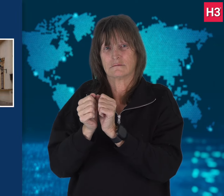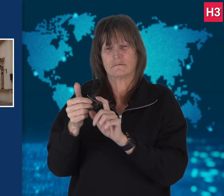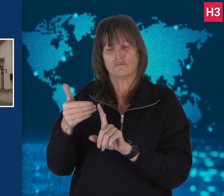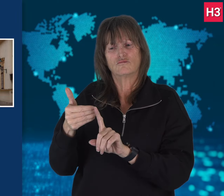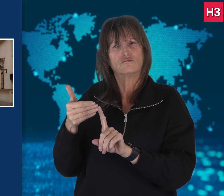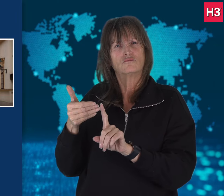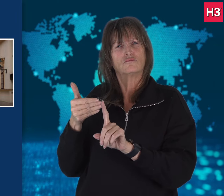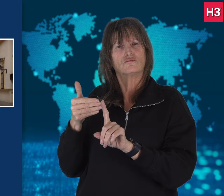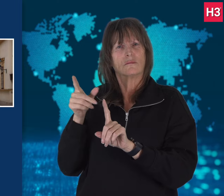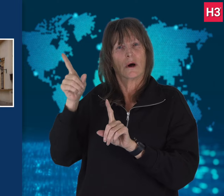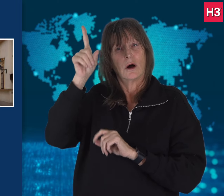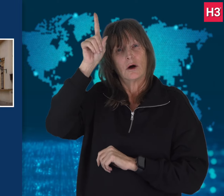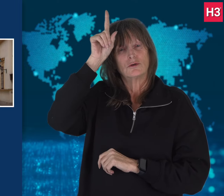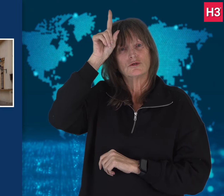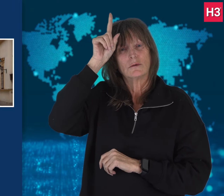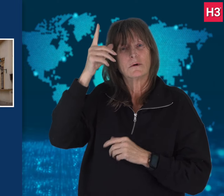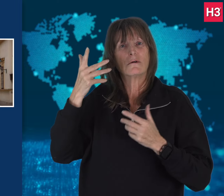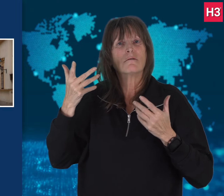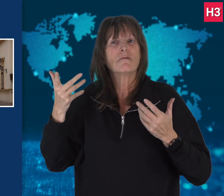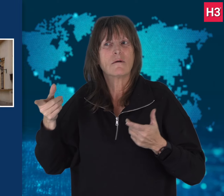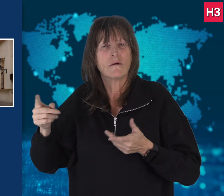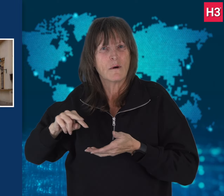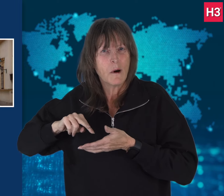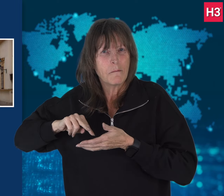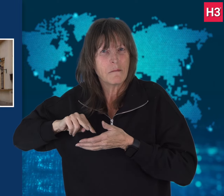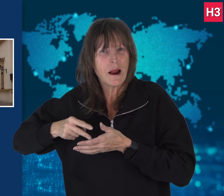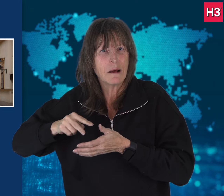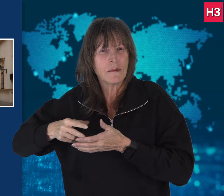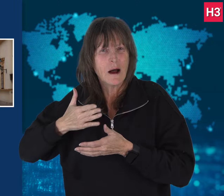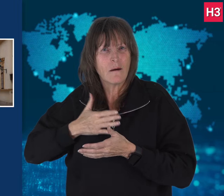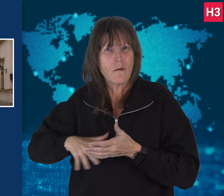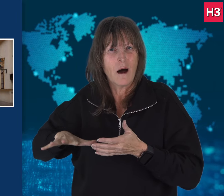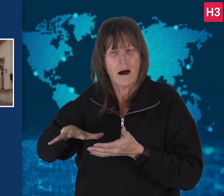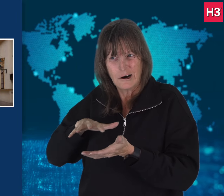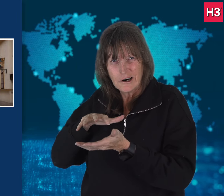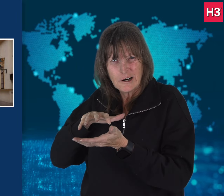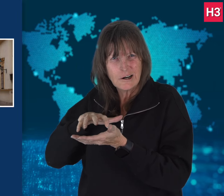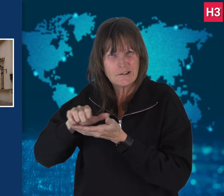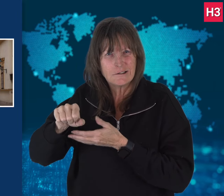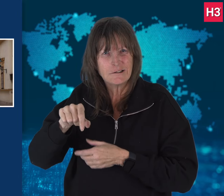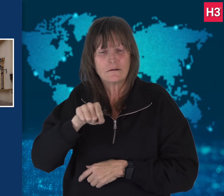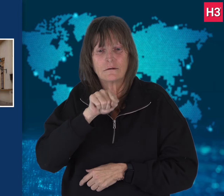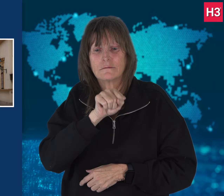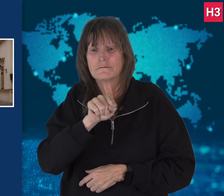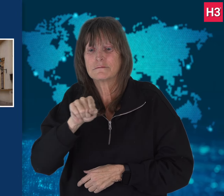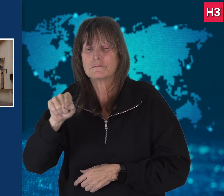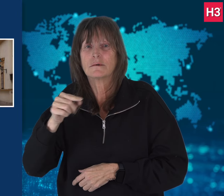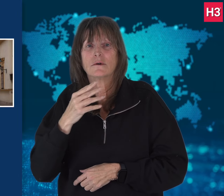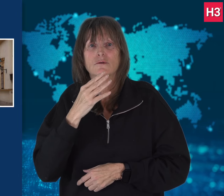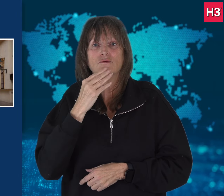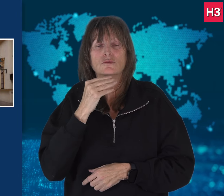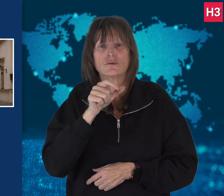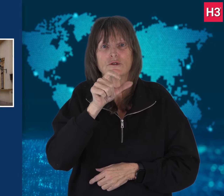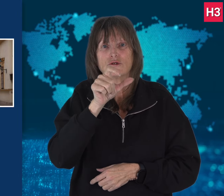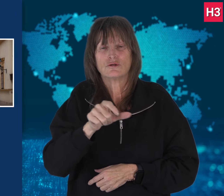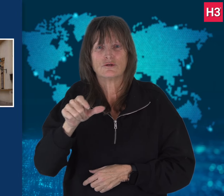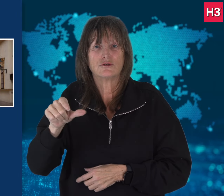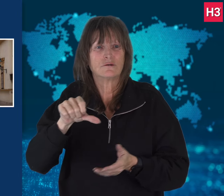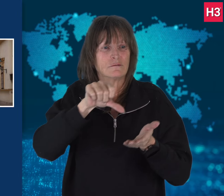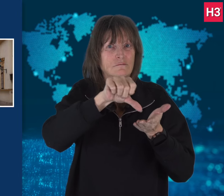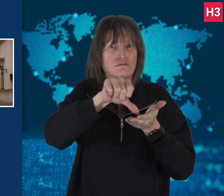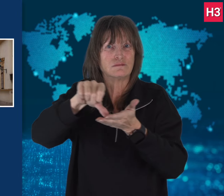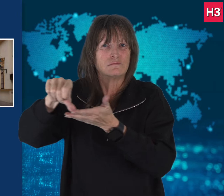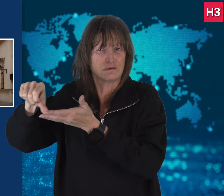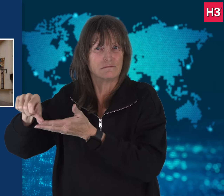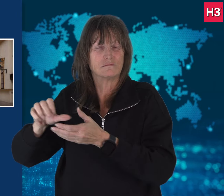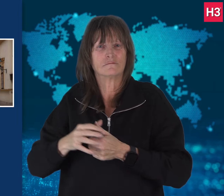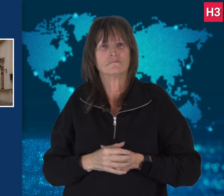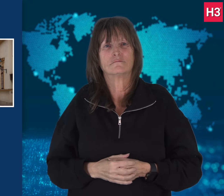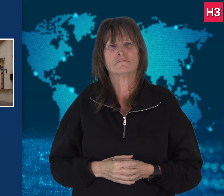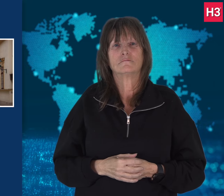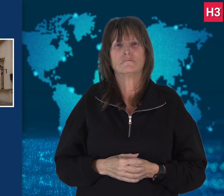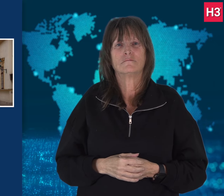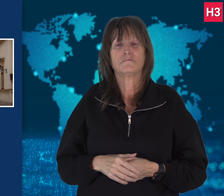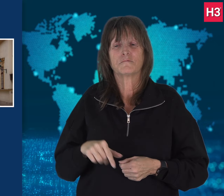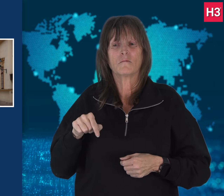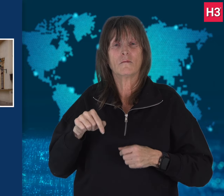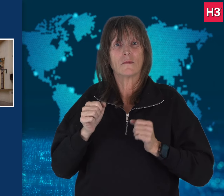in Germany for planning attacks on Jewish targets. The arrests and